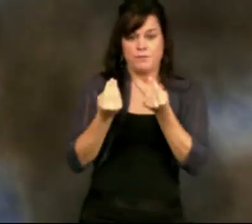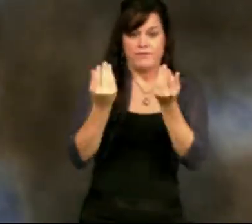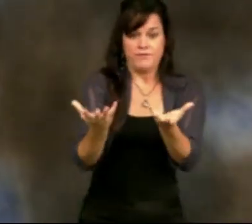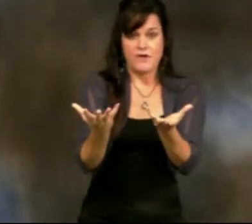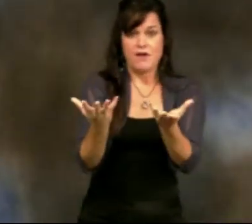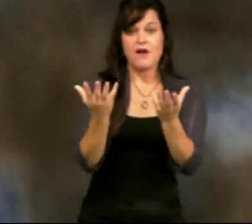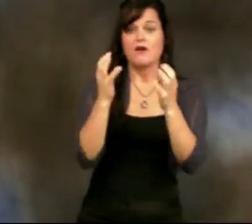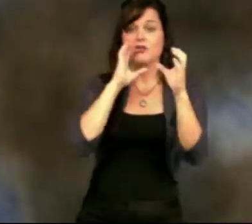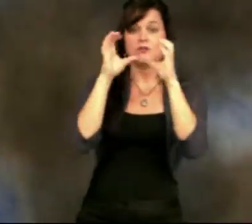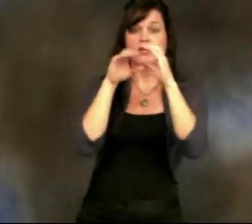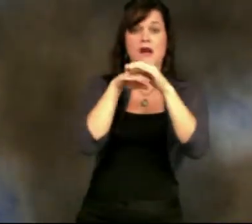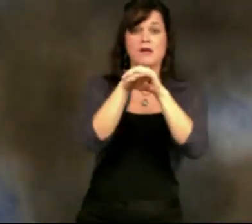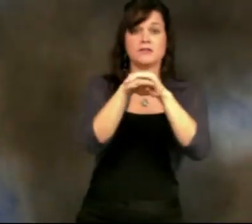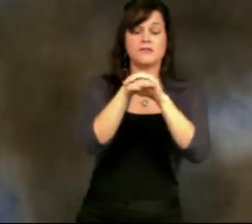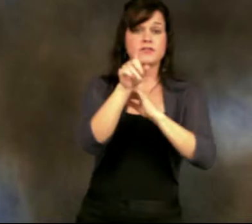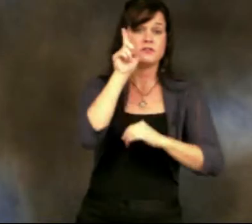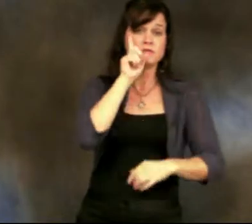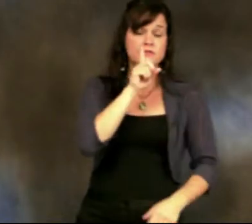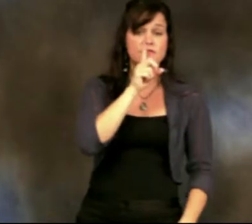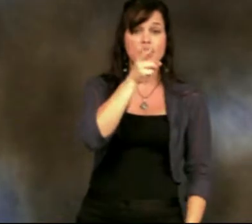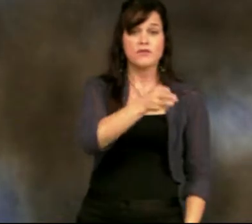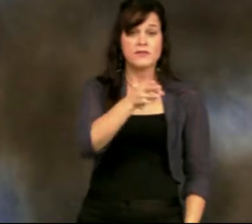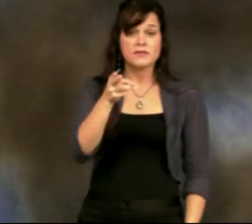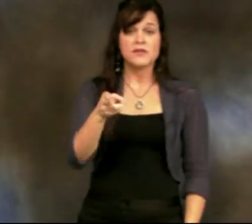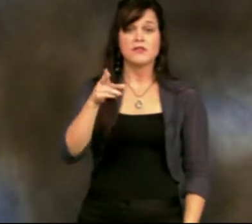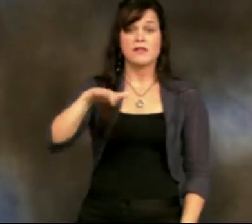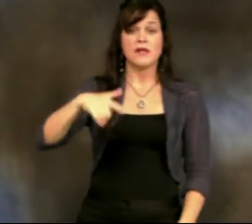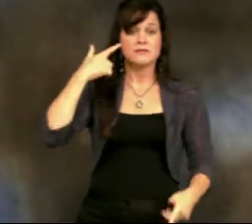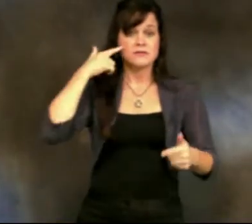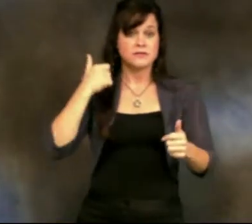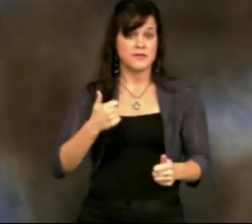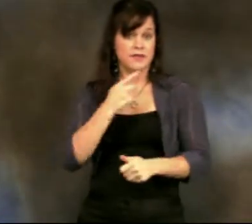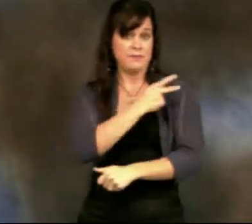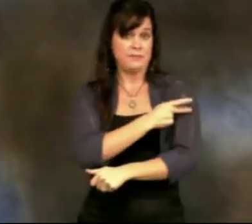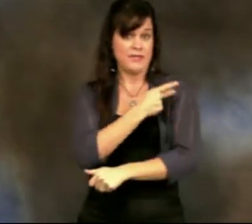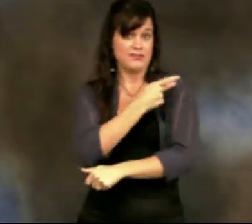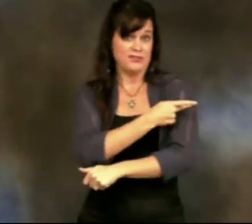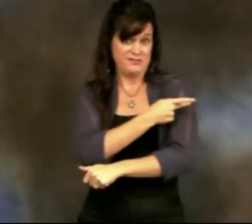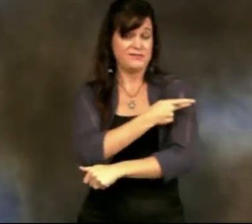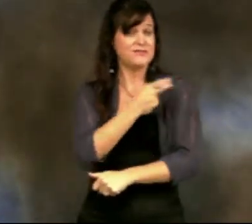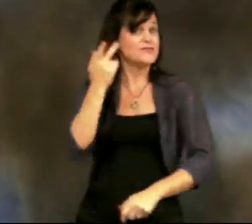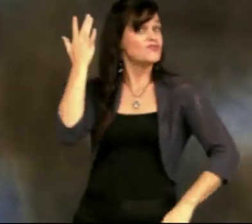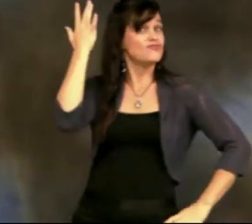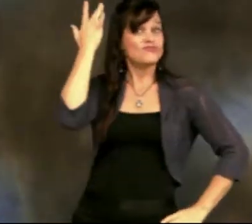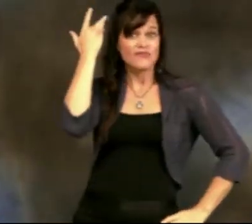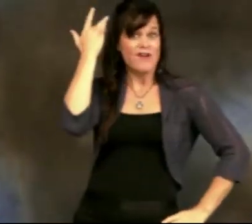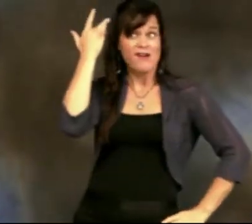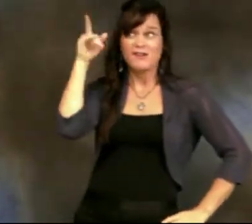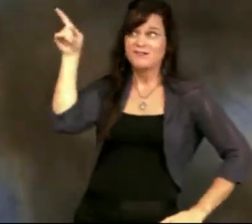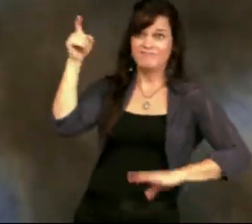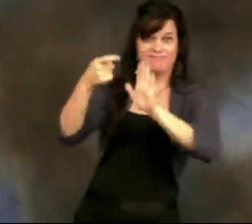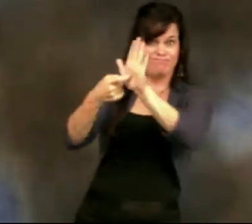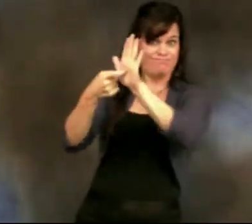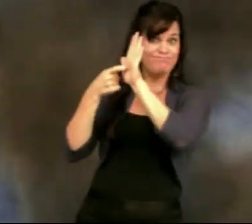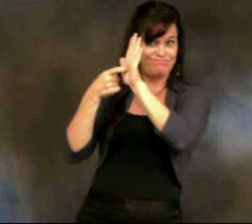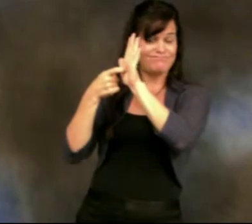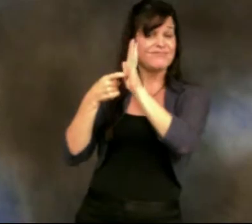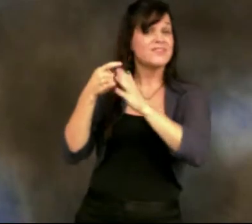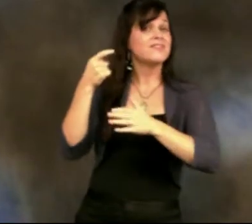Section One: Hospital’s Legal Obligation Health care settings are required to provide